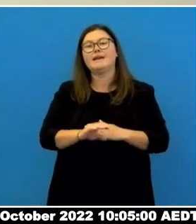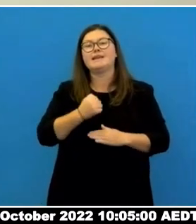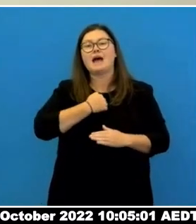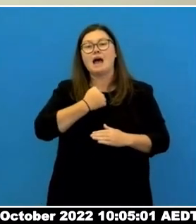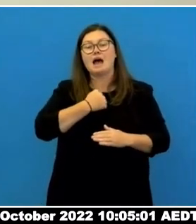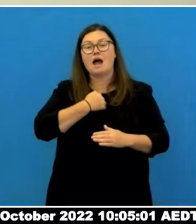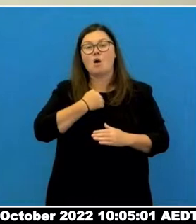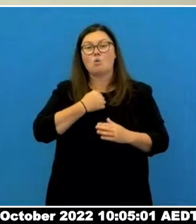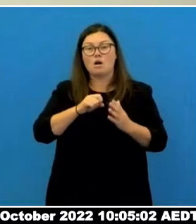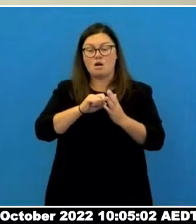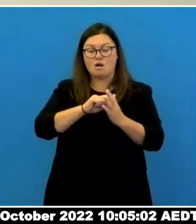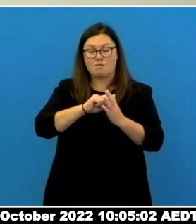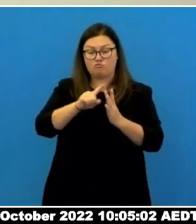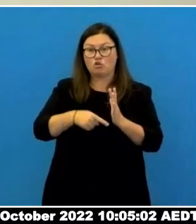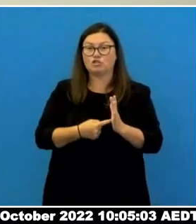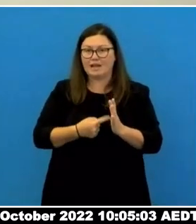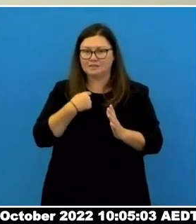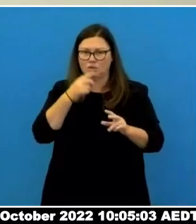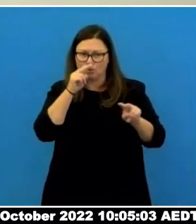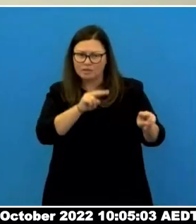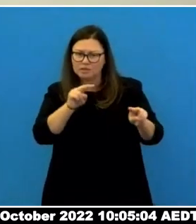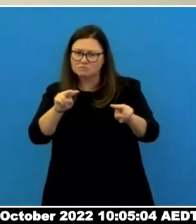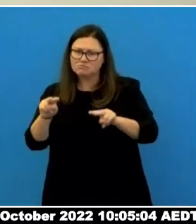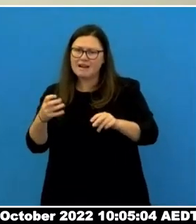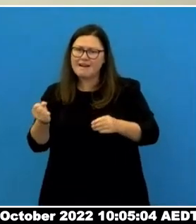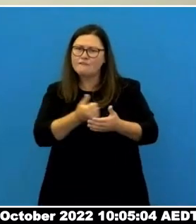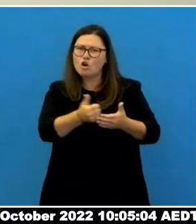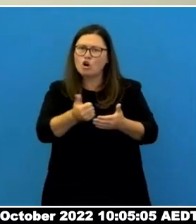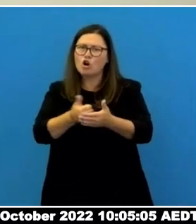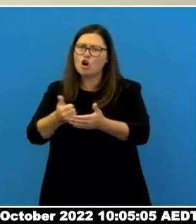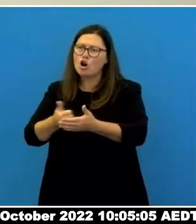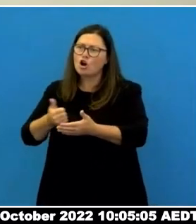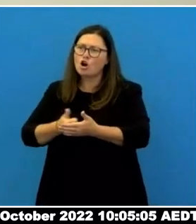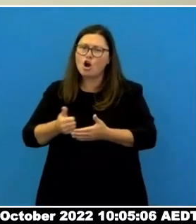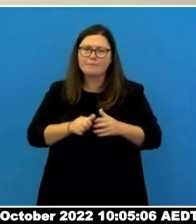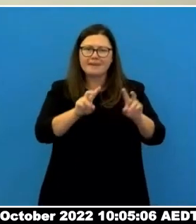a common theme was how there is a lack of broad public awareness